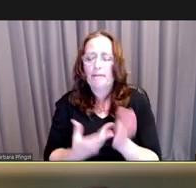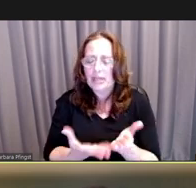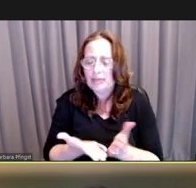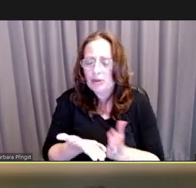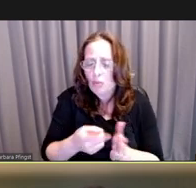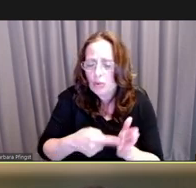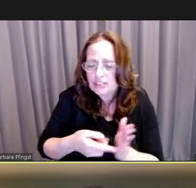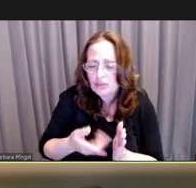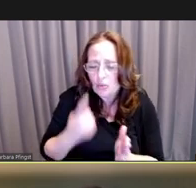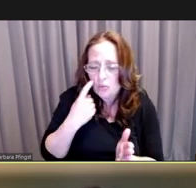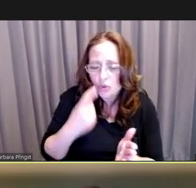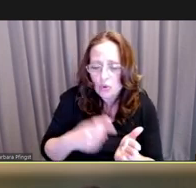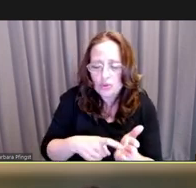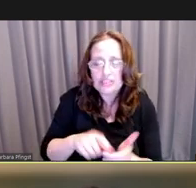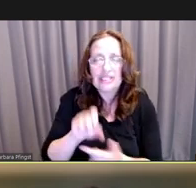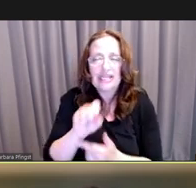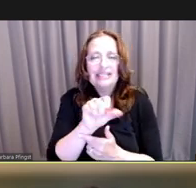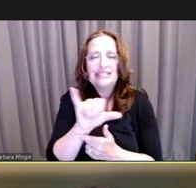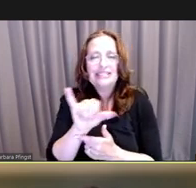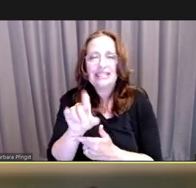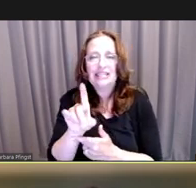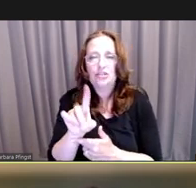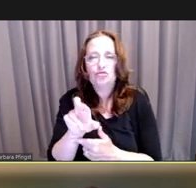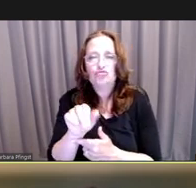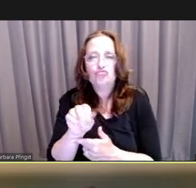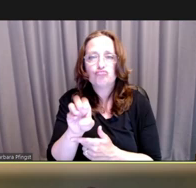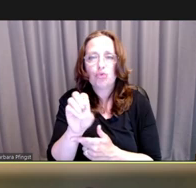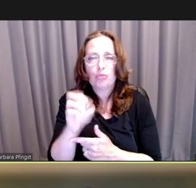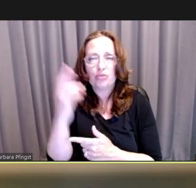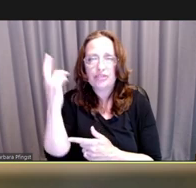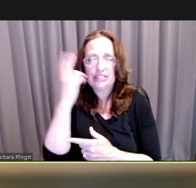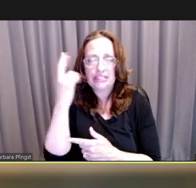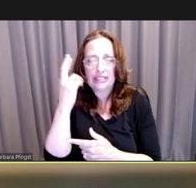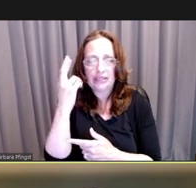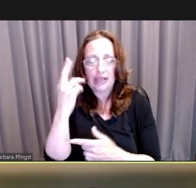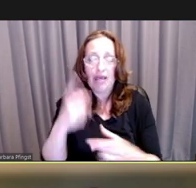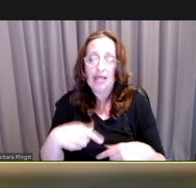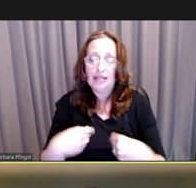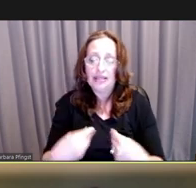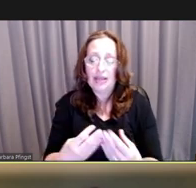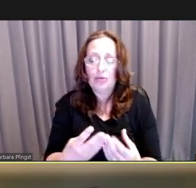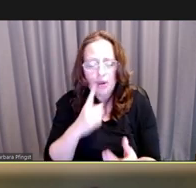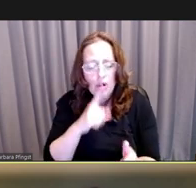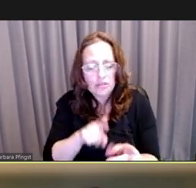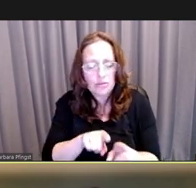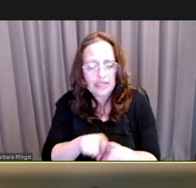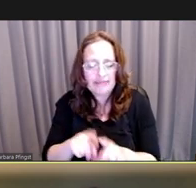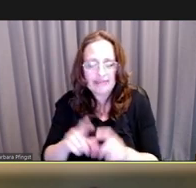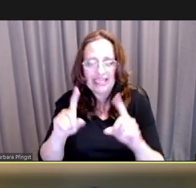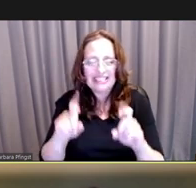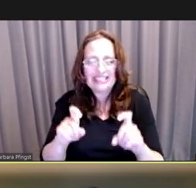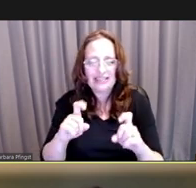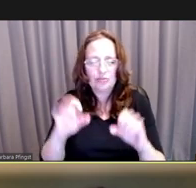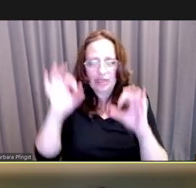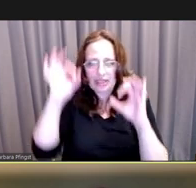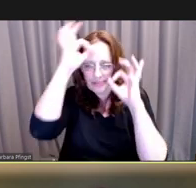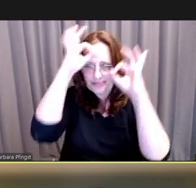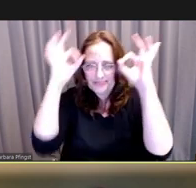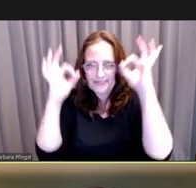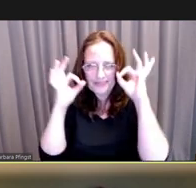And then even from the hearing test, we can get some ideas about what might be going on medically. So there are certain patterns you may have heard of. A cookie bite -- this sort